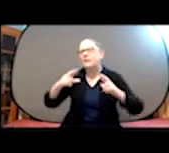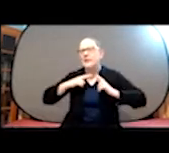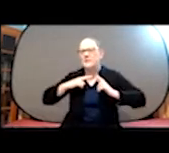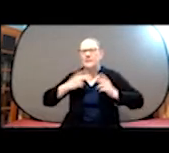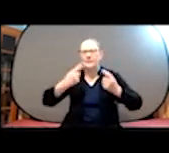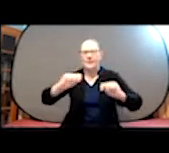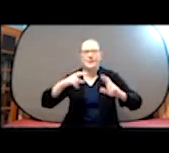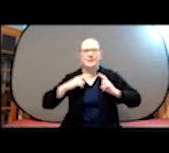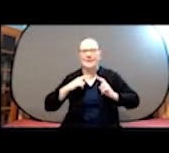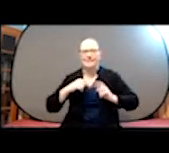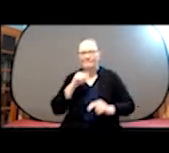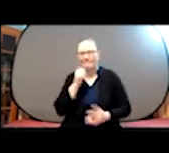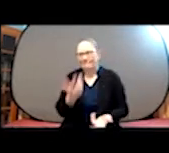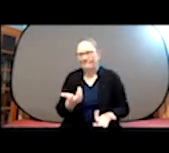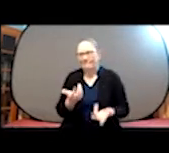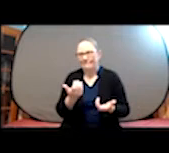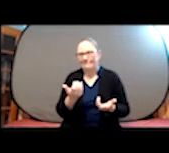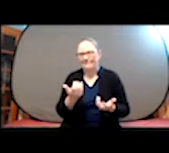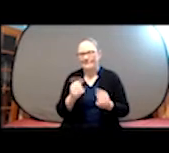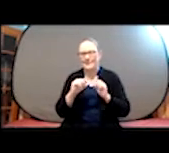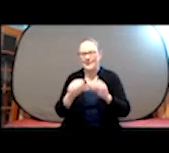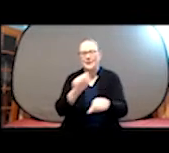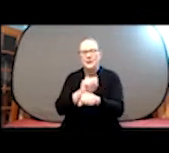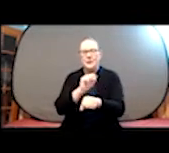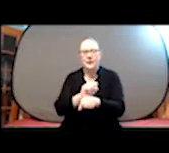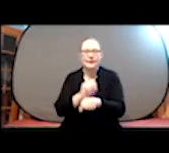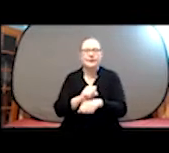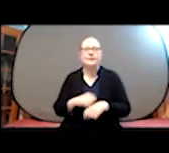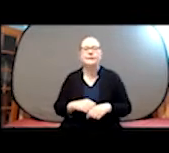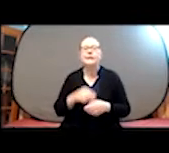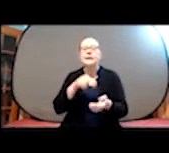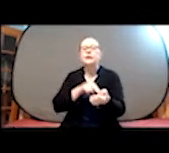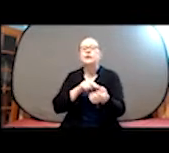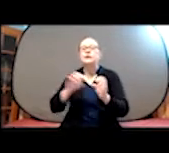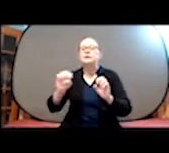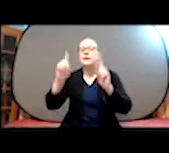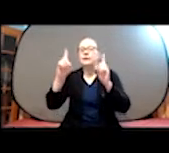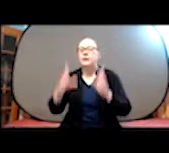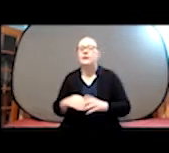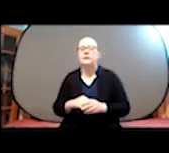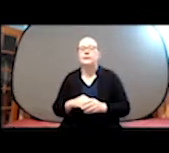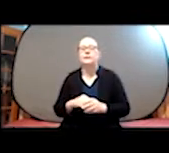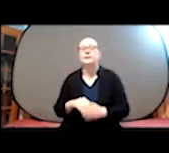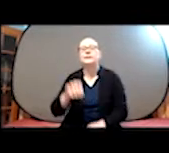and it didn't take so she's still working as a nurse educator in South Dakota and is